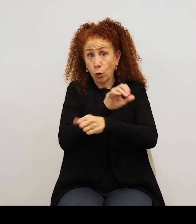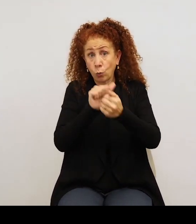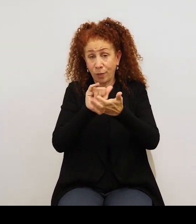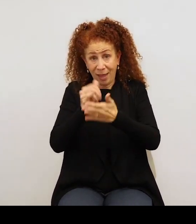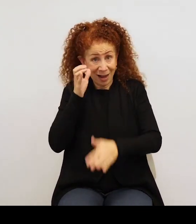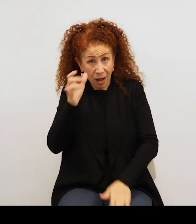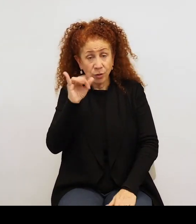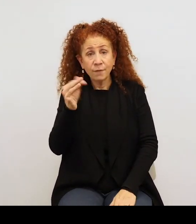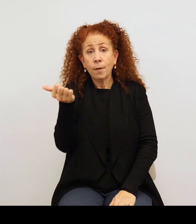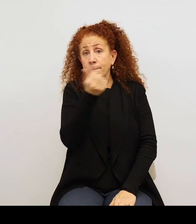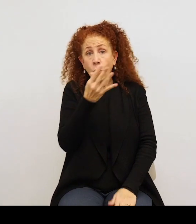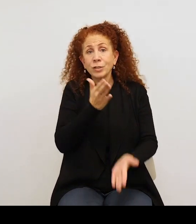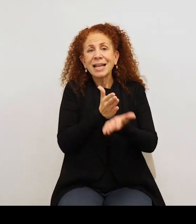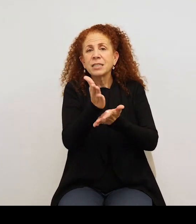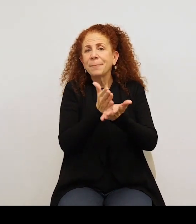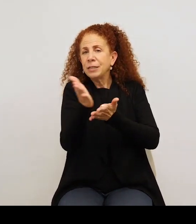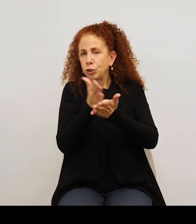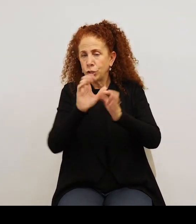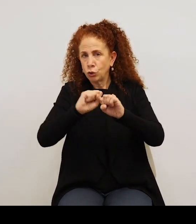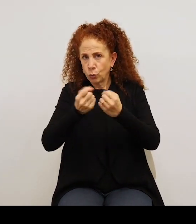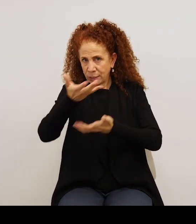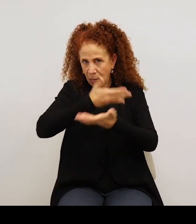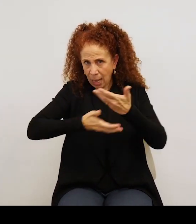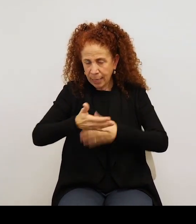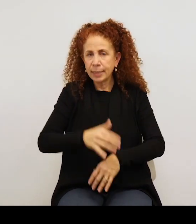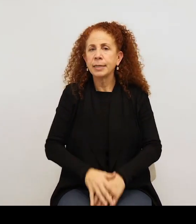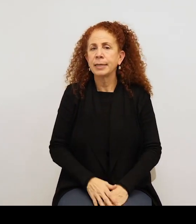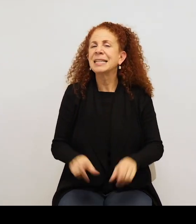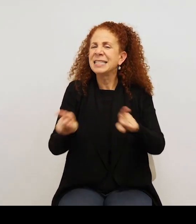of the multi-species society start from a similar premise.